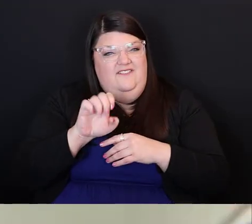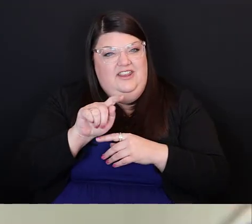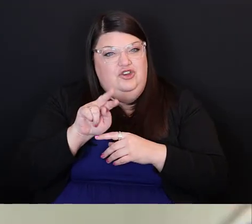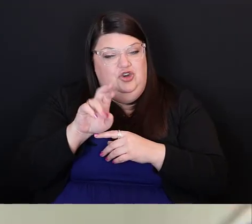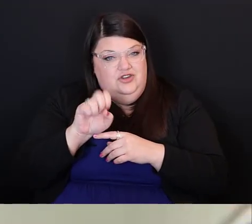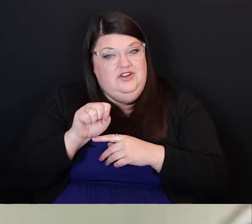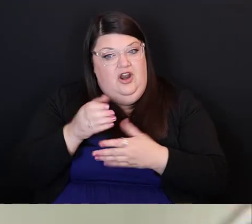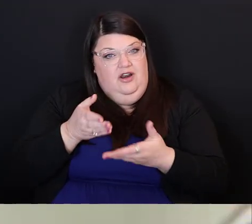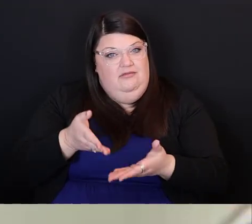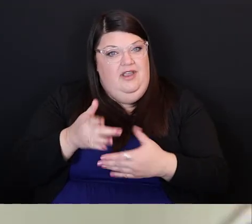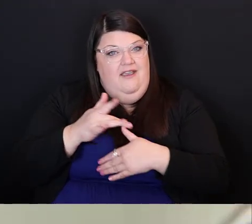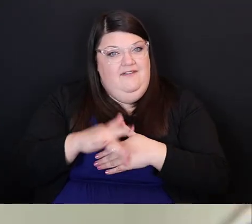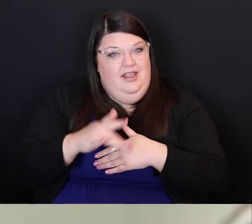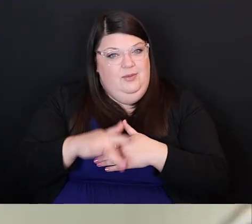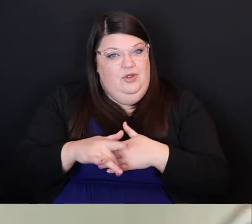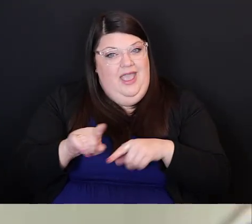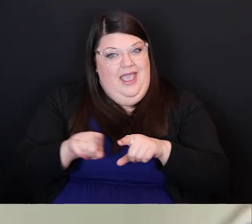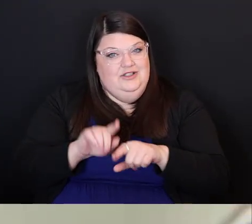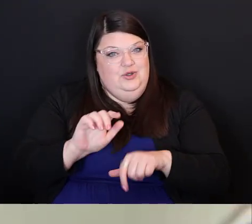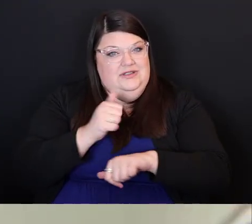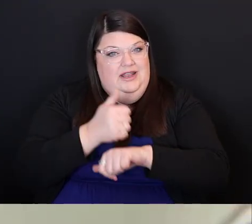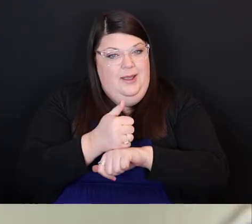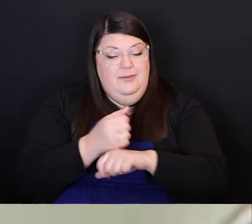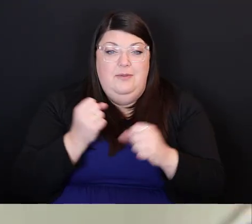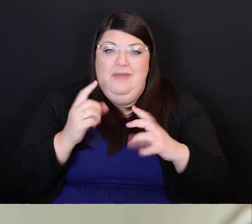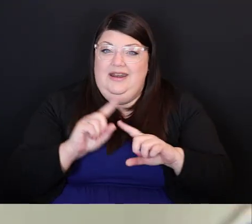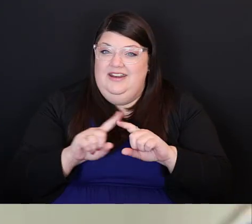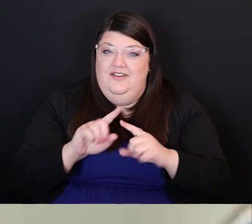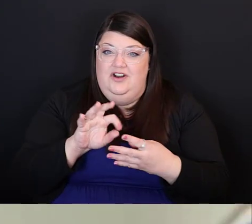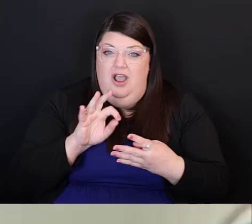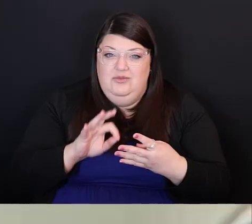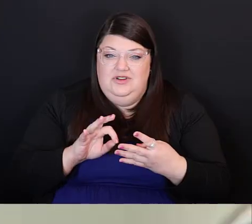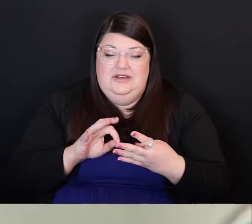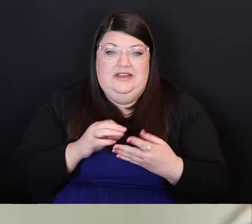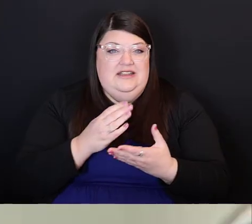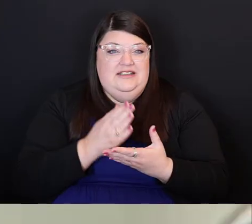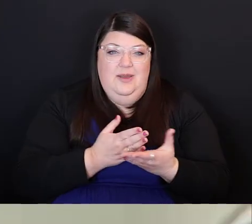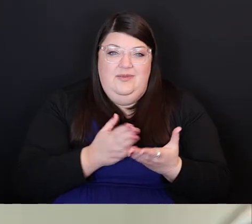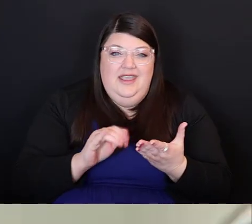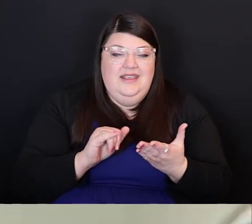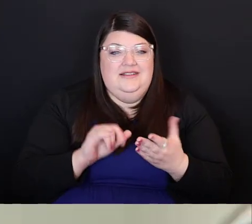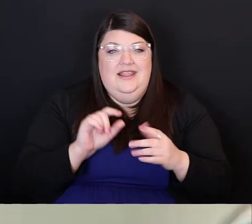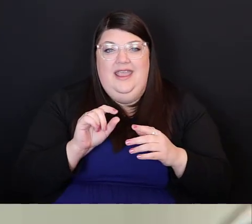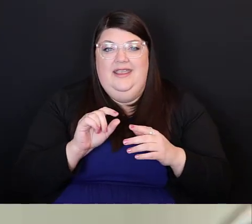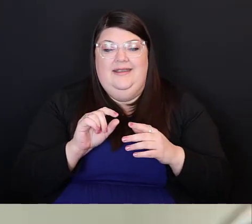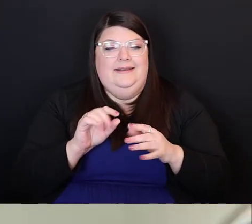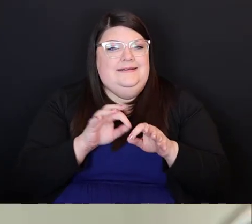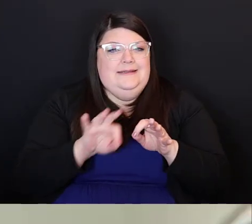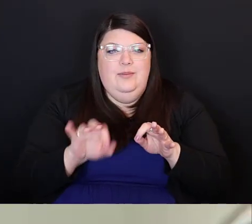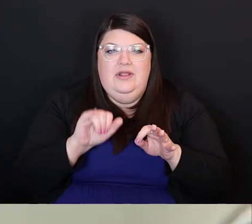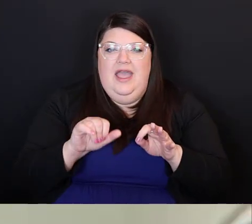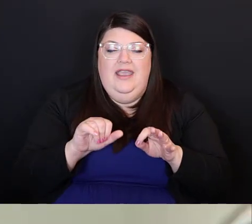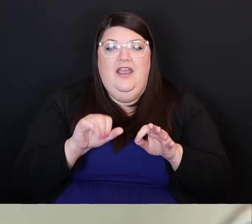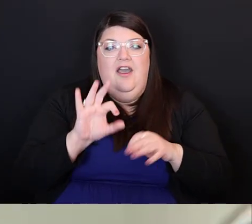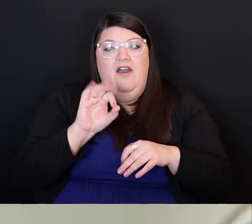There's a lot of options and sometimes it's something as simple as increasing the font size or the icon size.